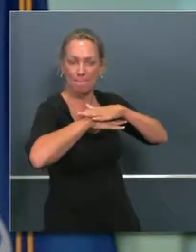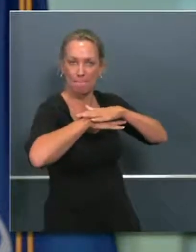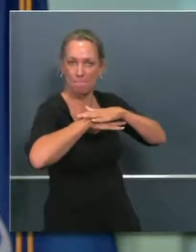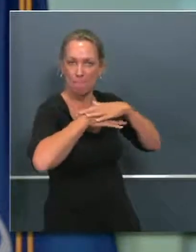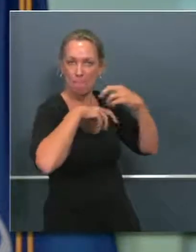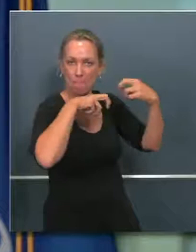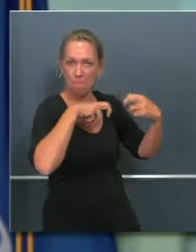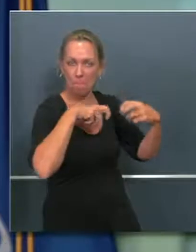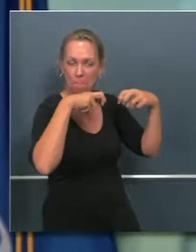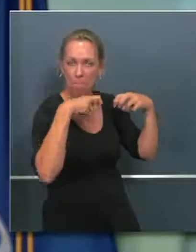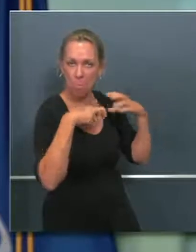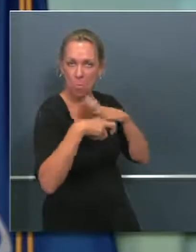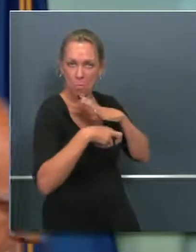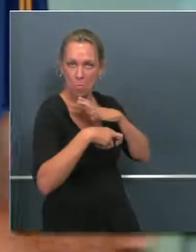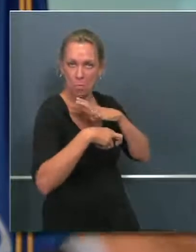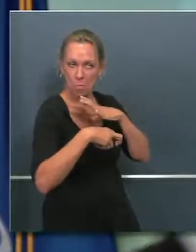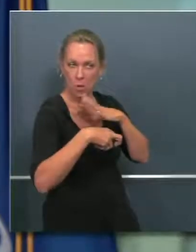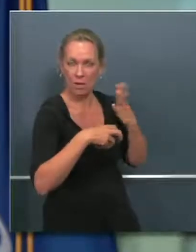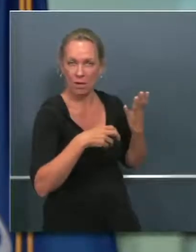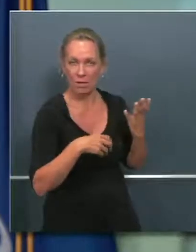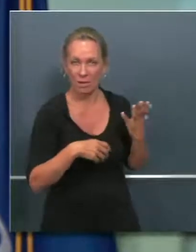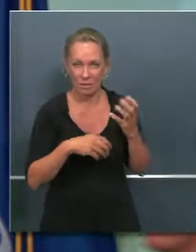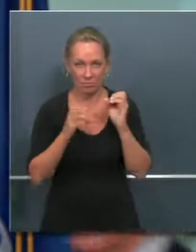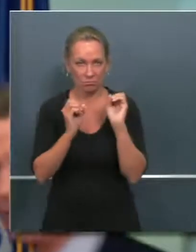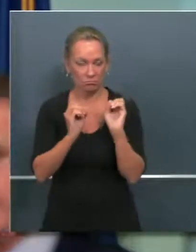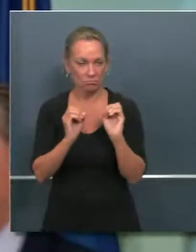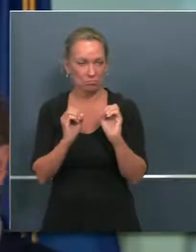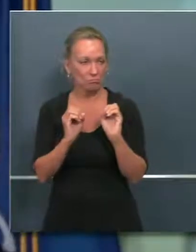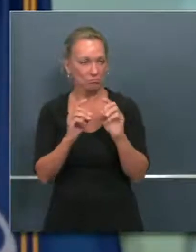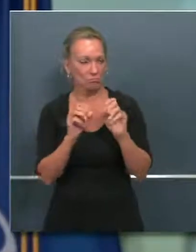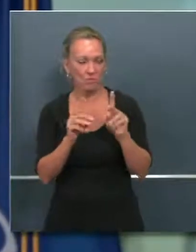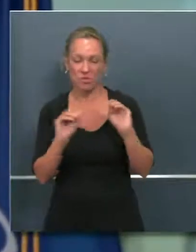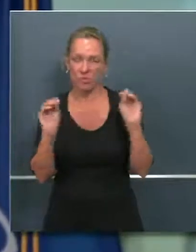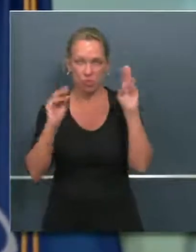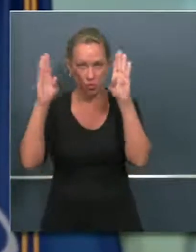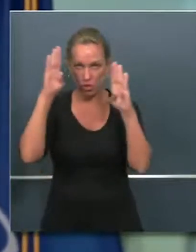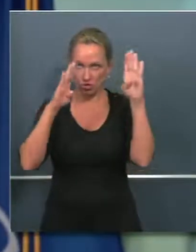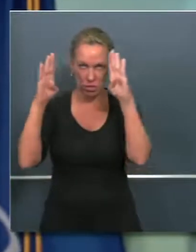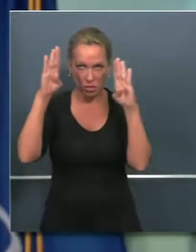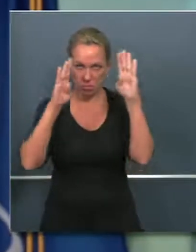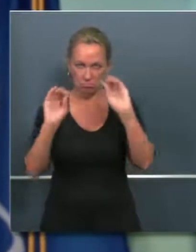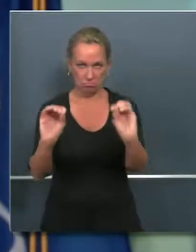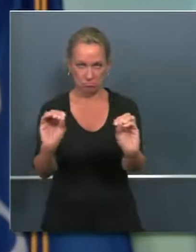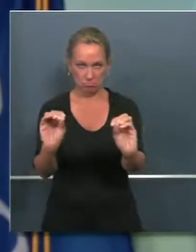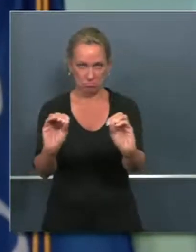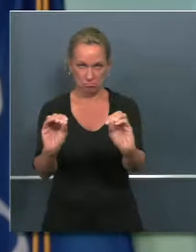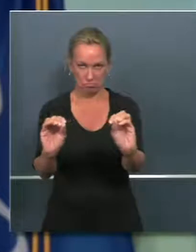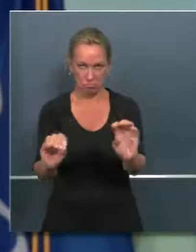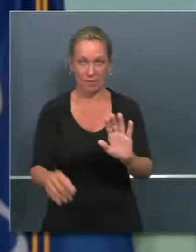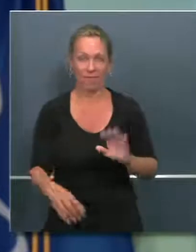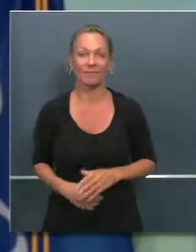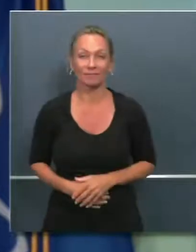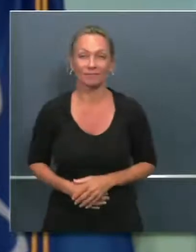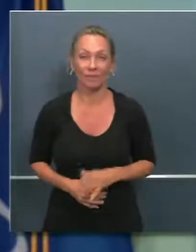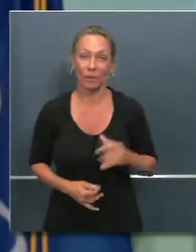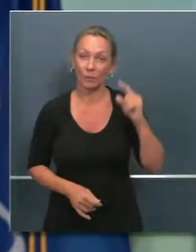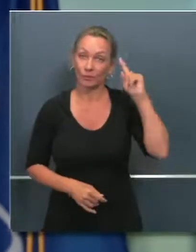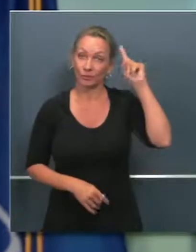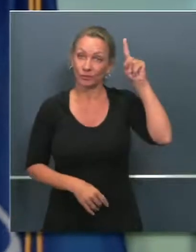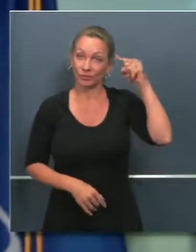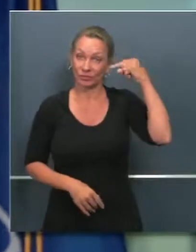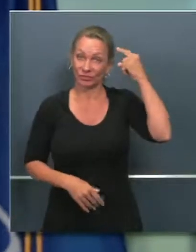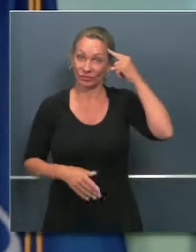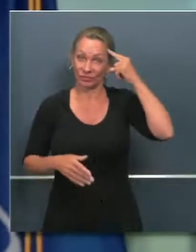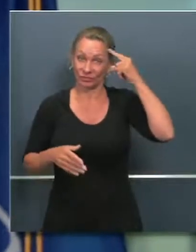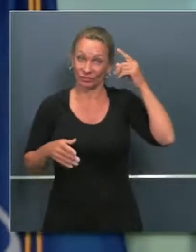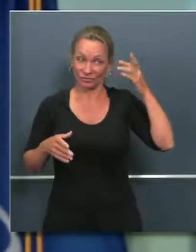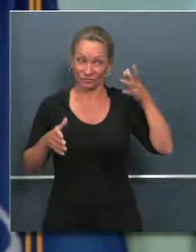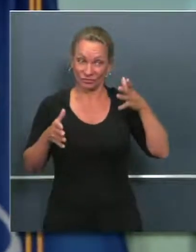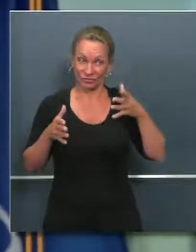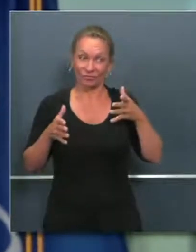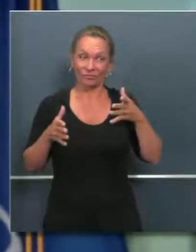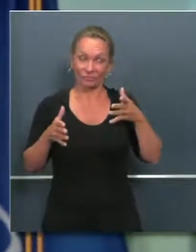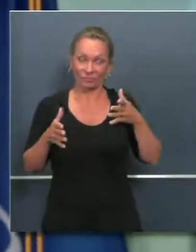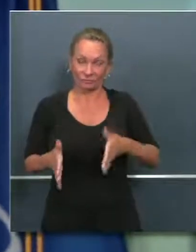guidance dr. Ghali is pointing in this guidance let me be forthright with you we are considering